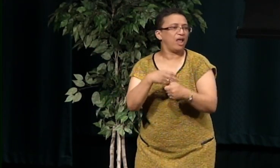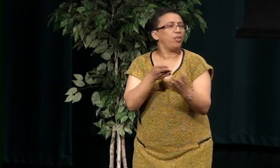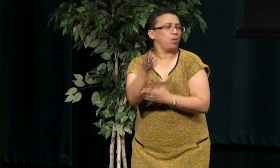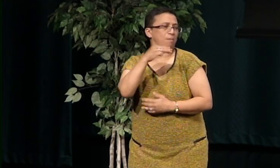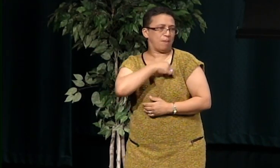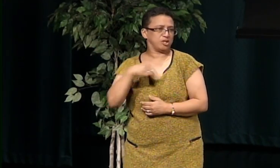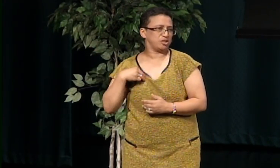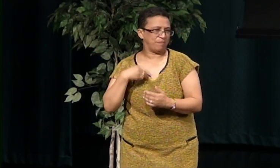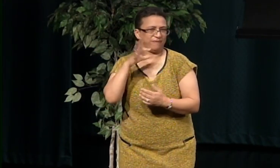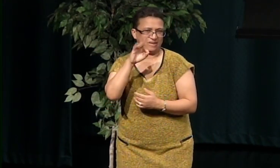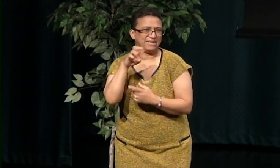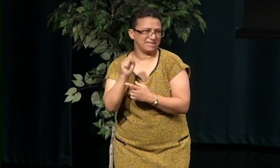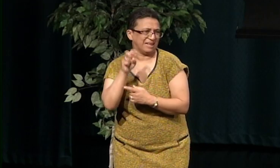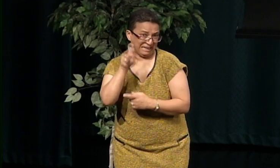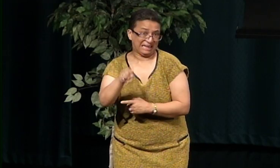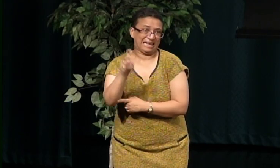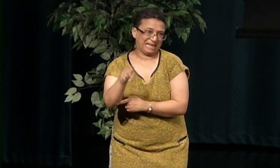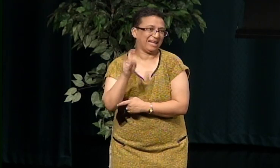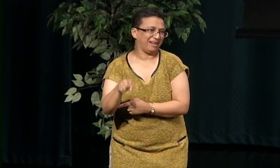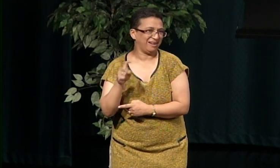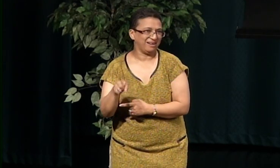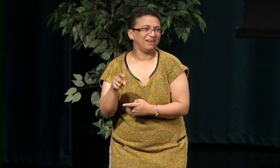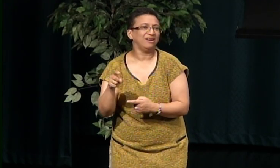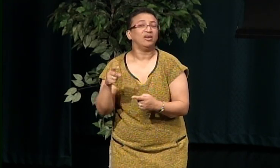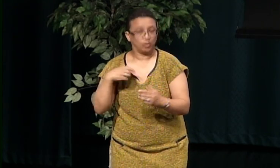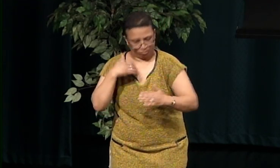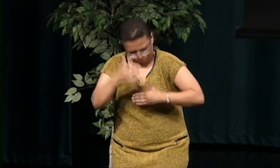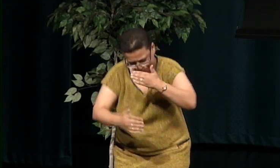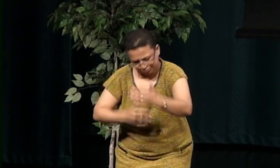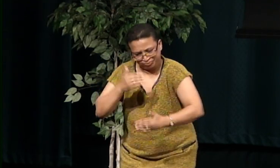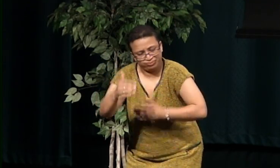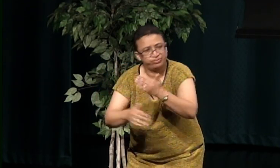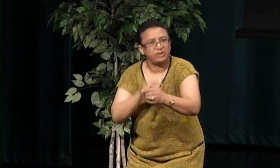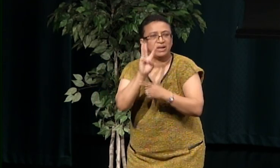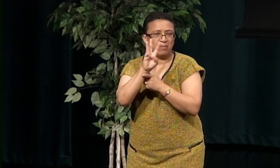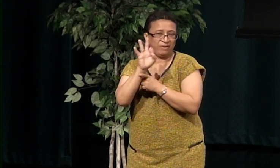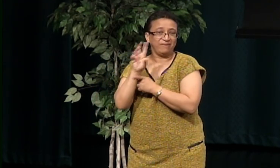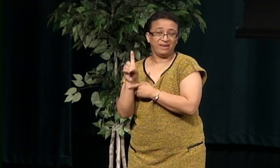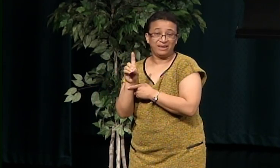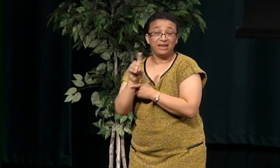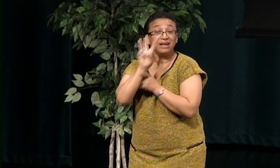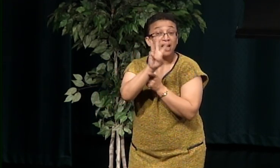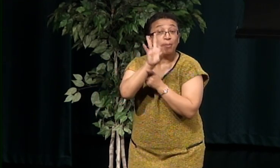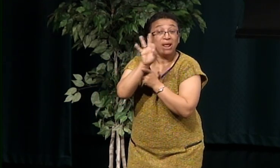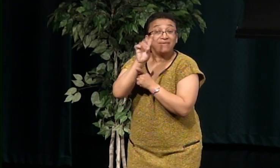We are not a rich organization. We need your support. We need your financial support